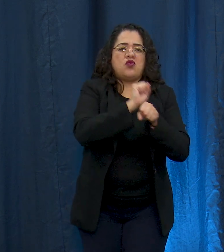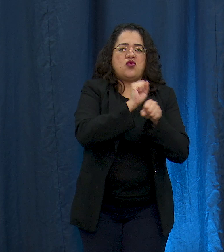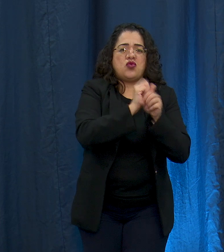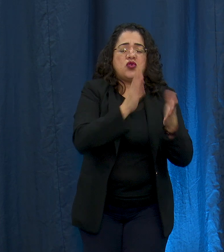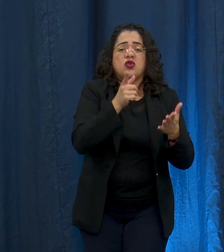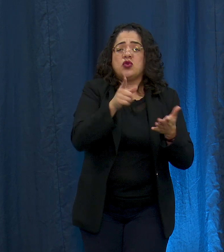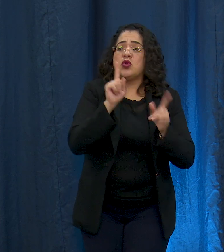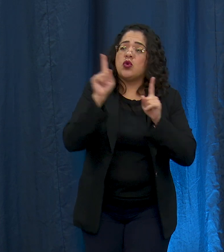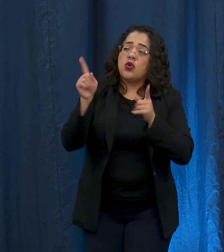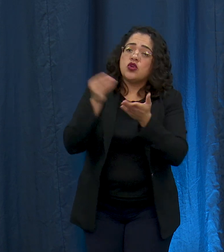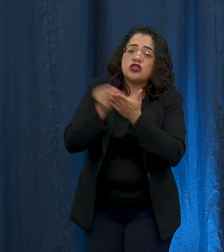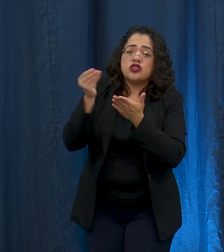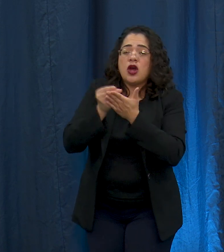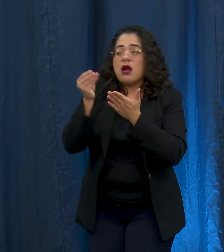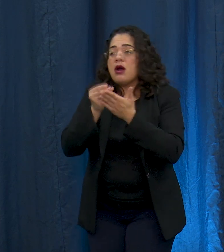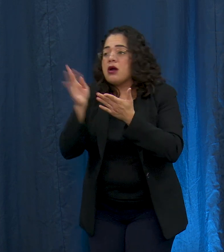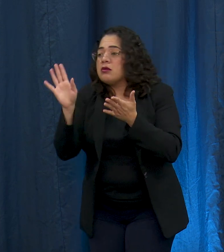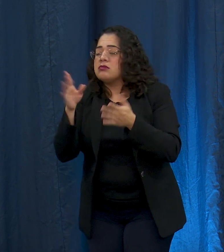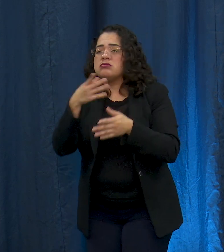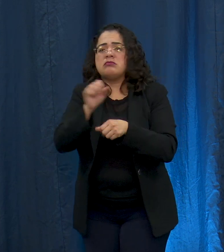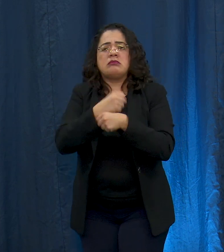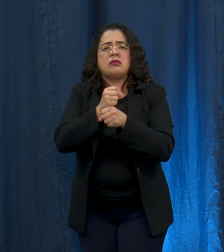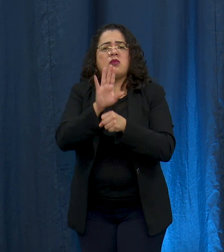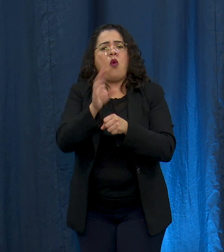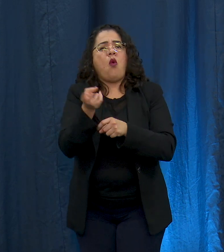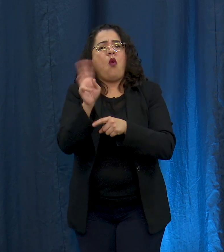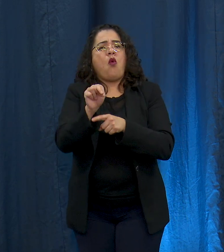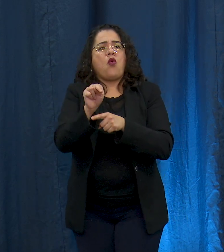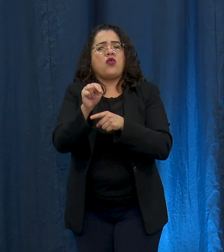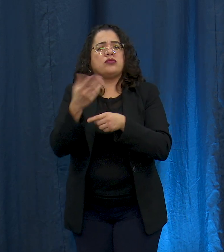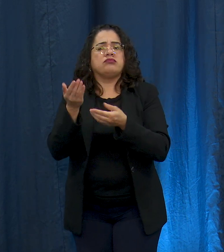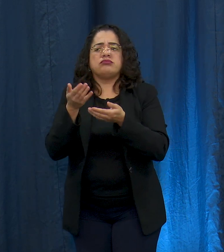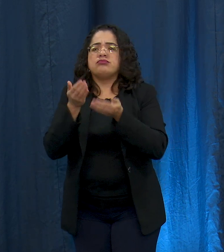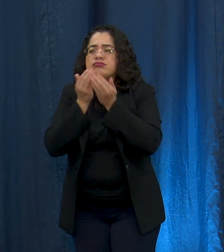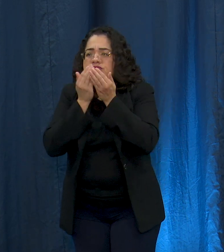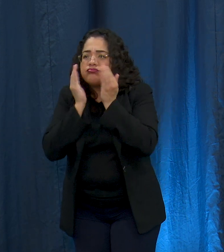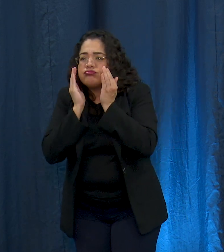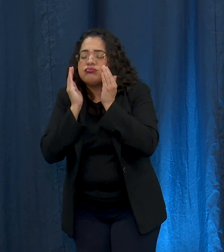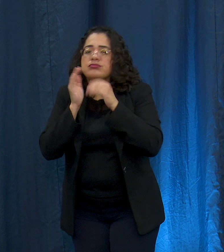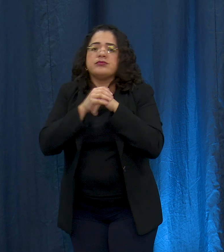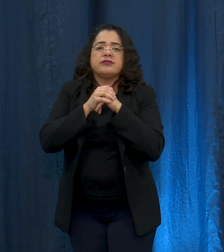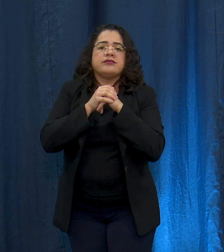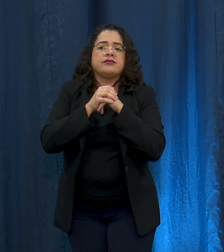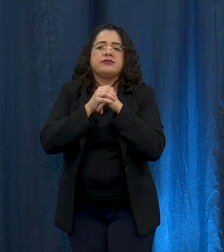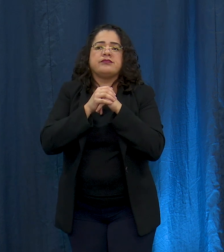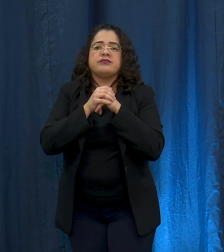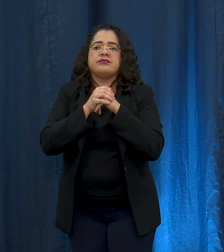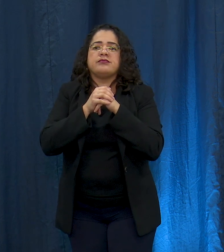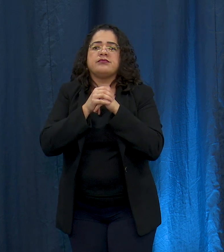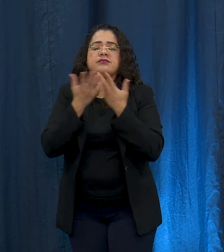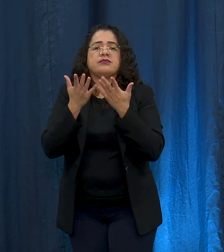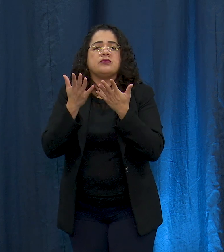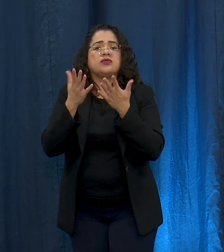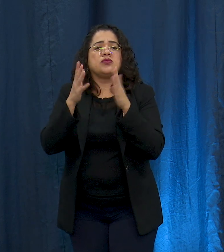the grocery store you can make your own masks. There are great tutorials online